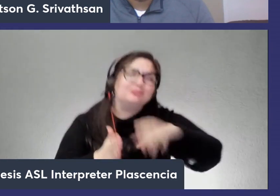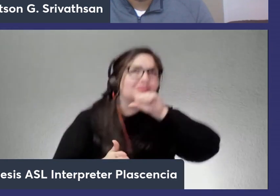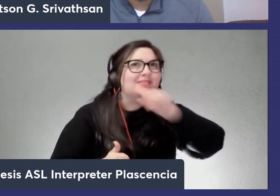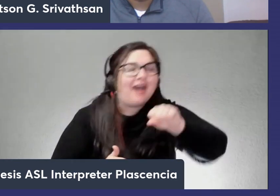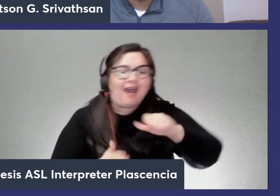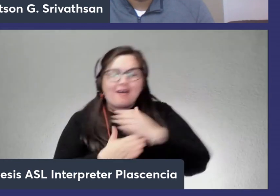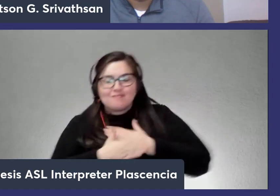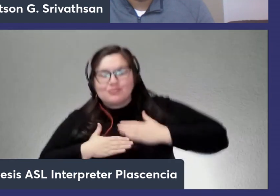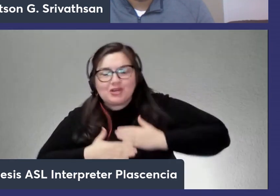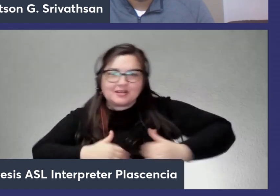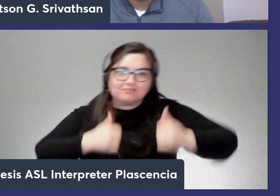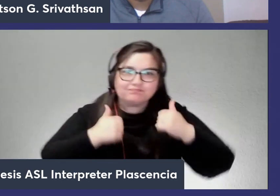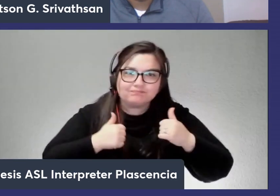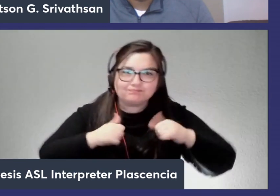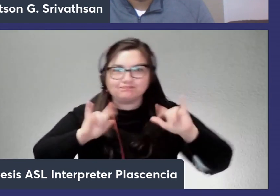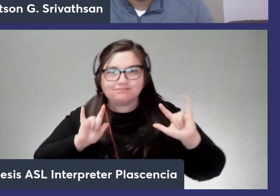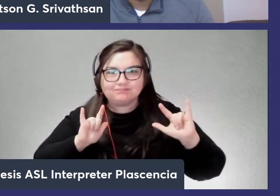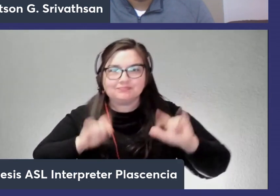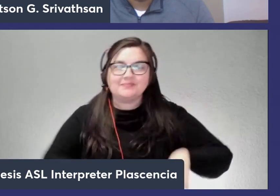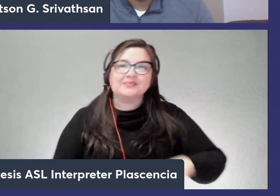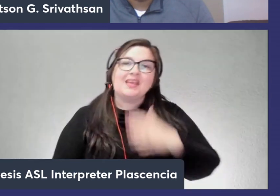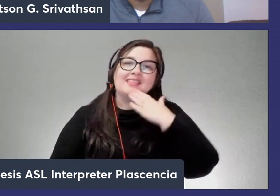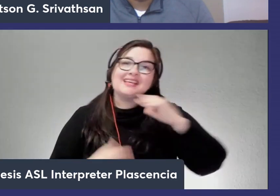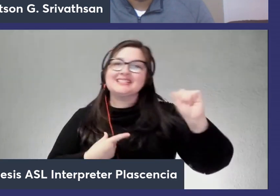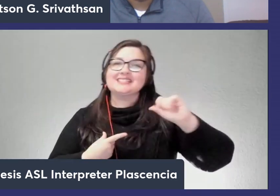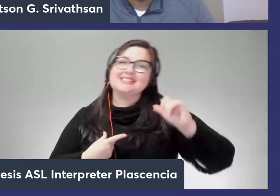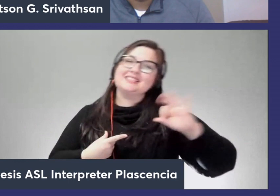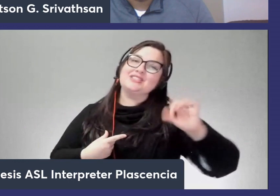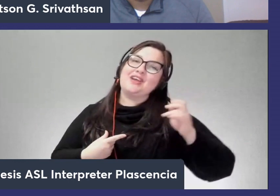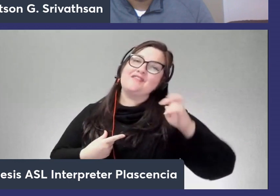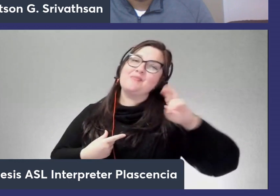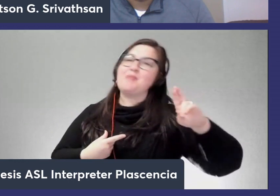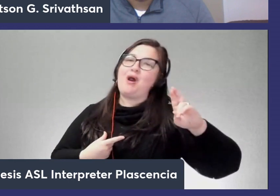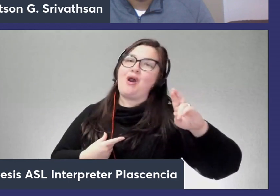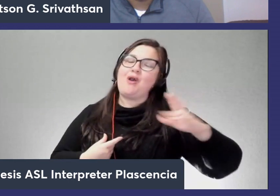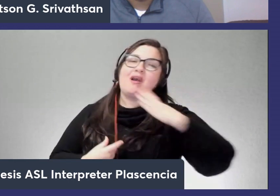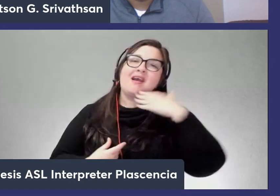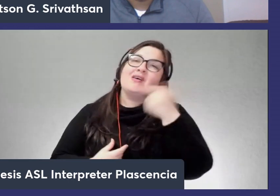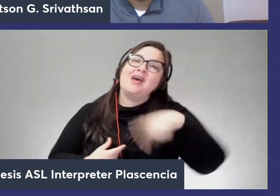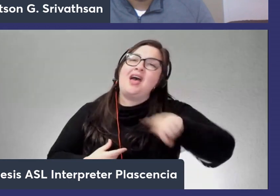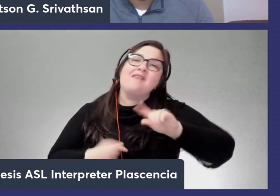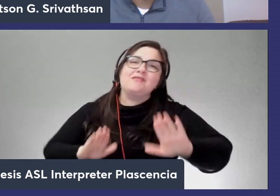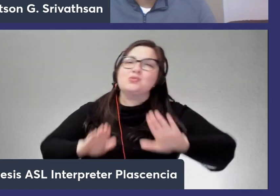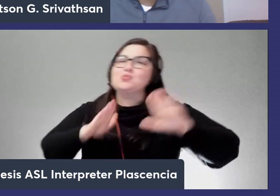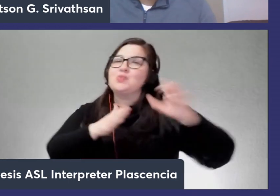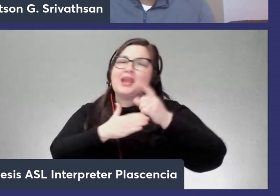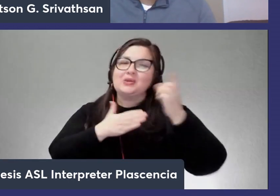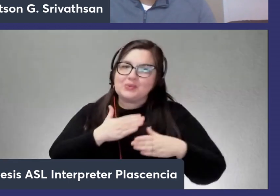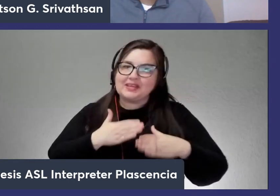And from Seattle, this is Jeff Barr signing off and wishing you a great weekend. And from Reno, Nevada.